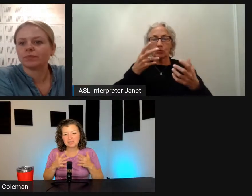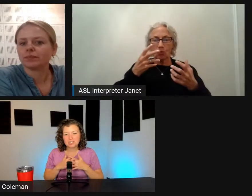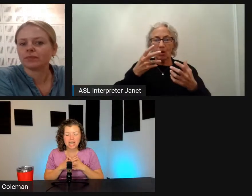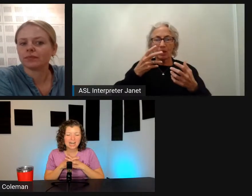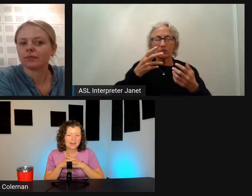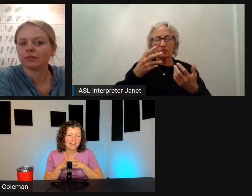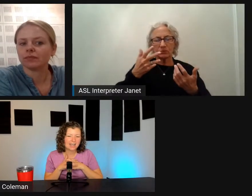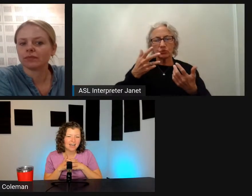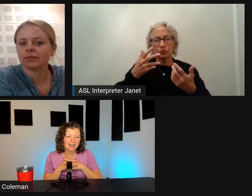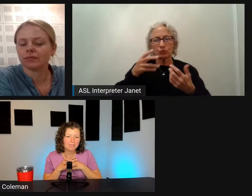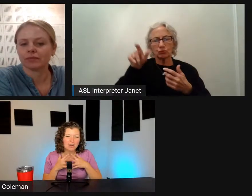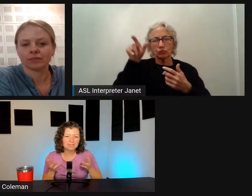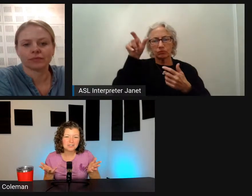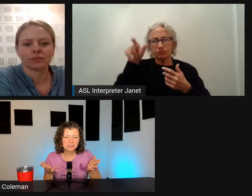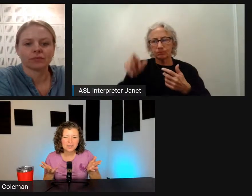We will start the Q&A.